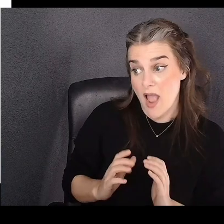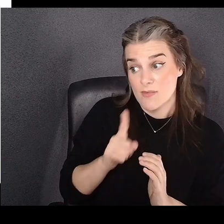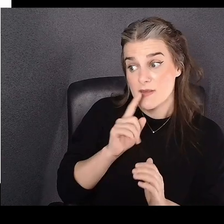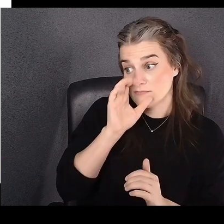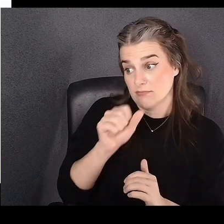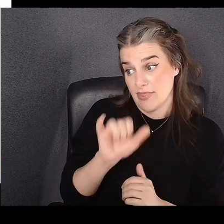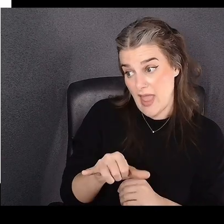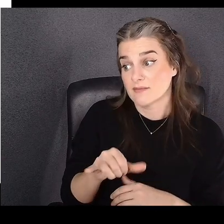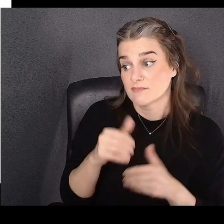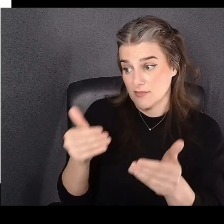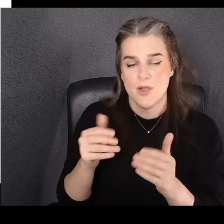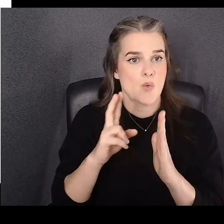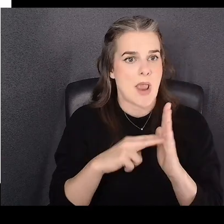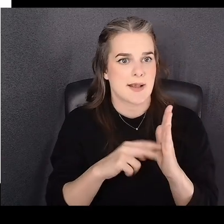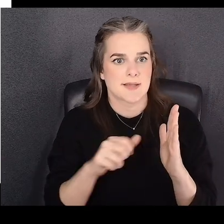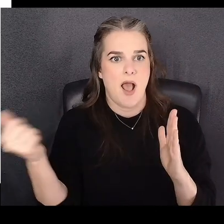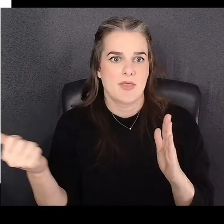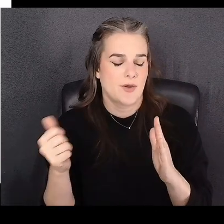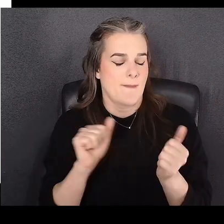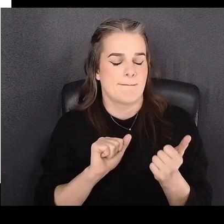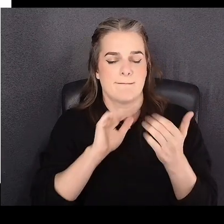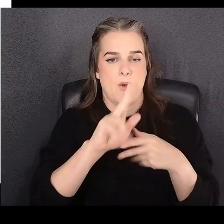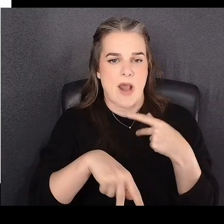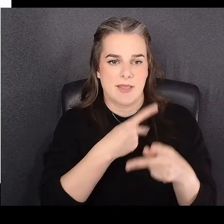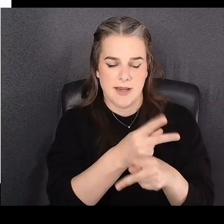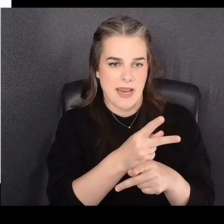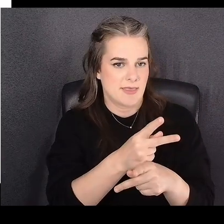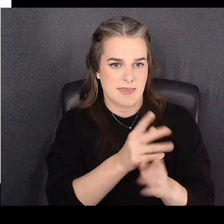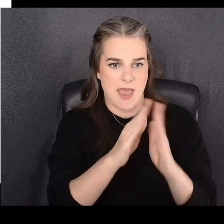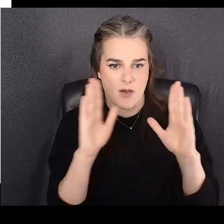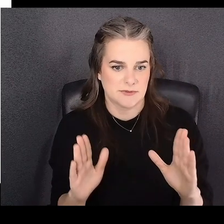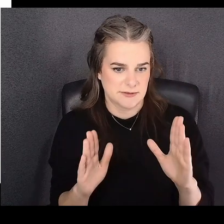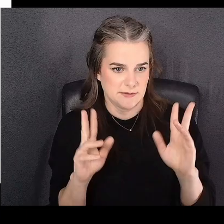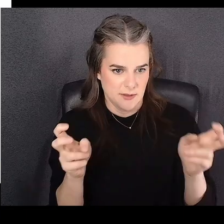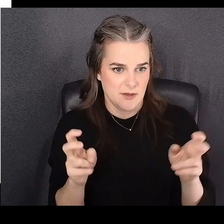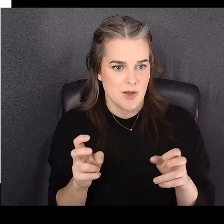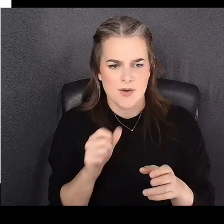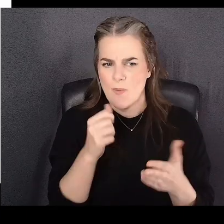within the House. We don't have it on here, but we do have a library in-house,